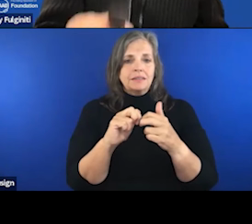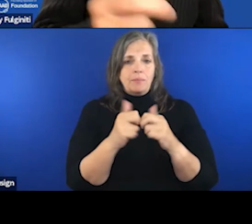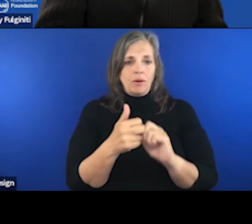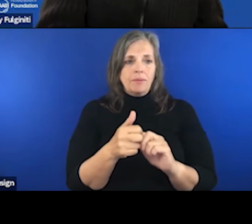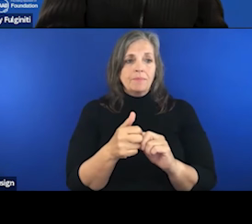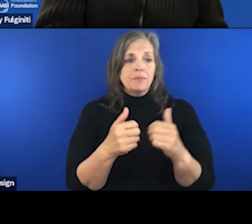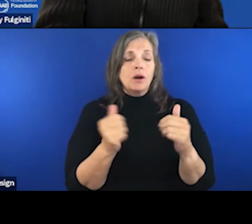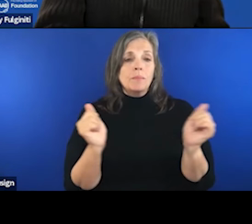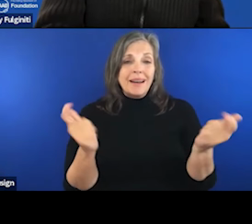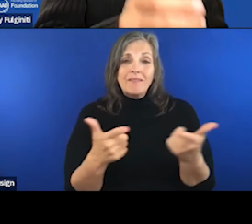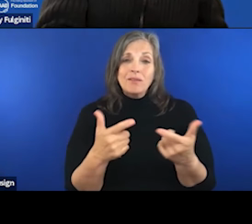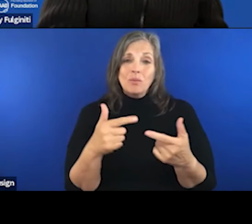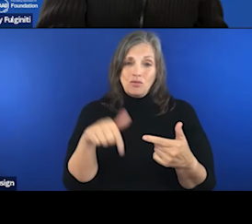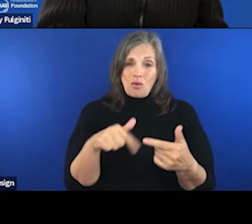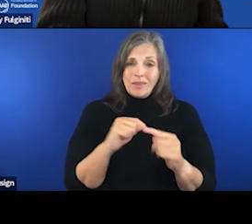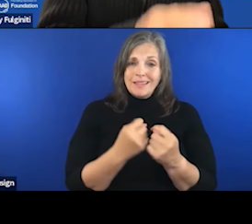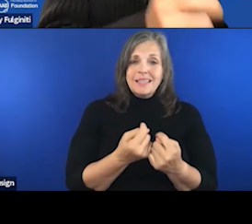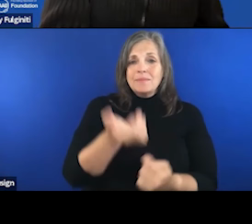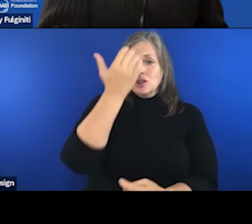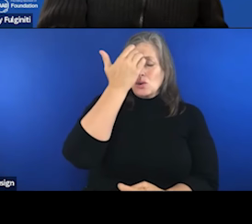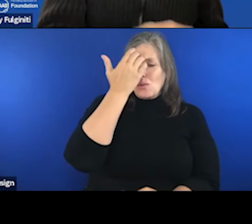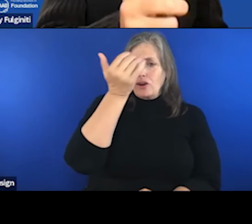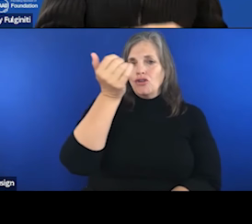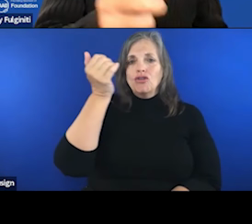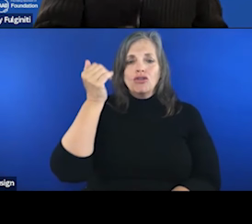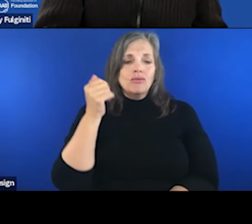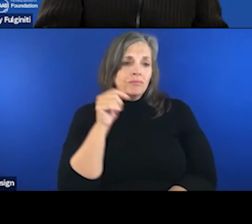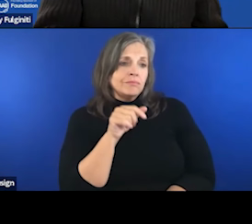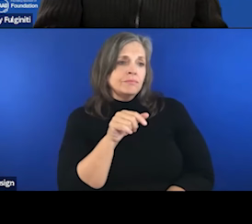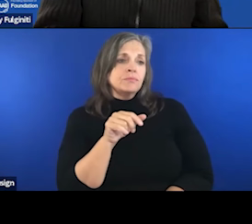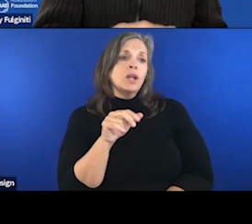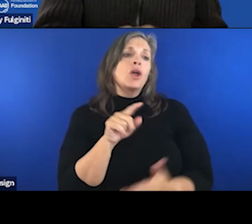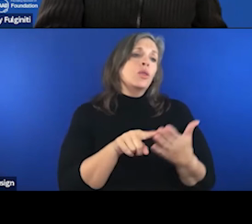is aware of it and they're knowledgeable of it my researchers the ux ui designers are obviously